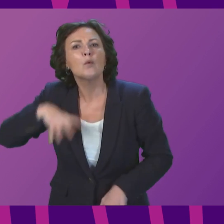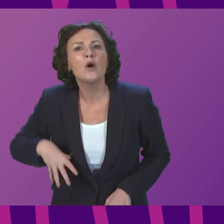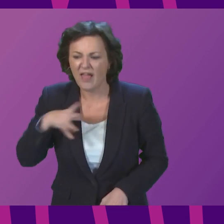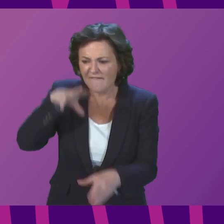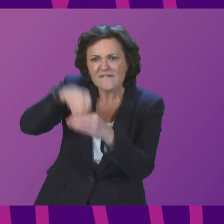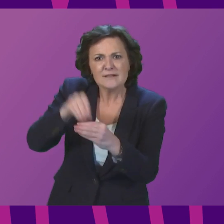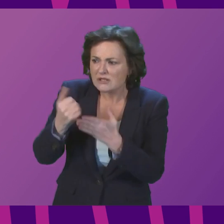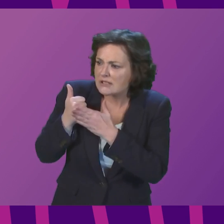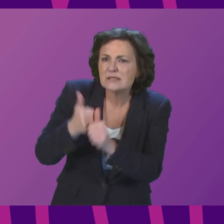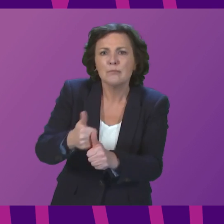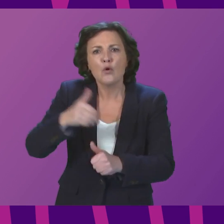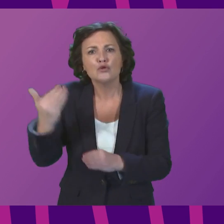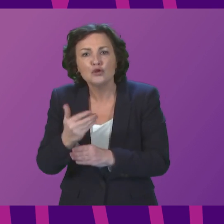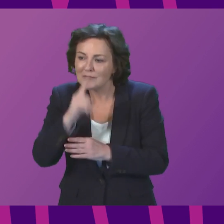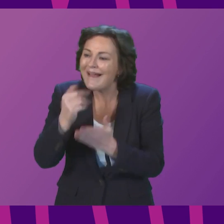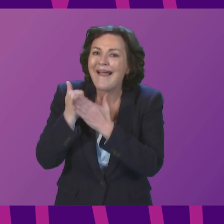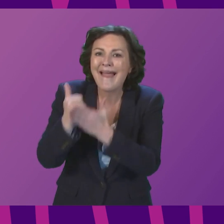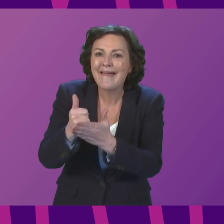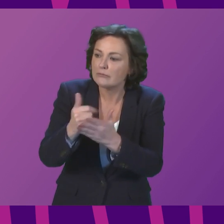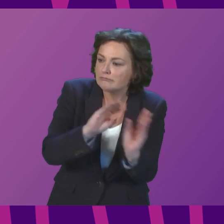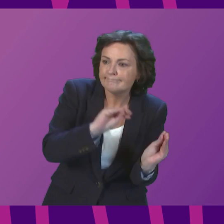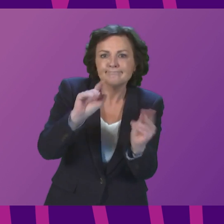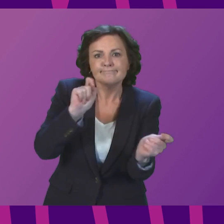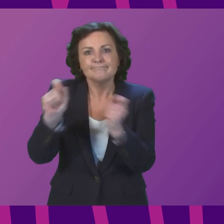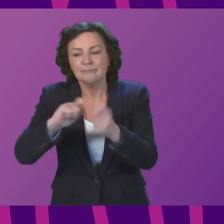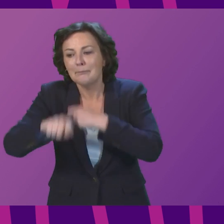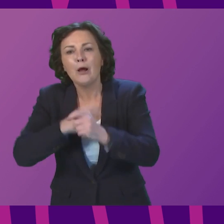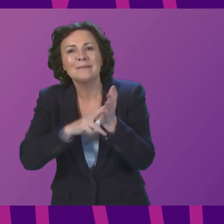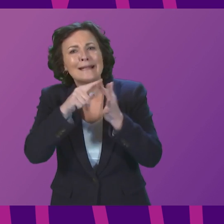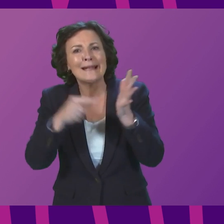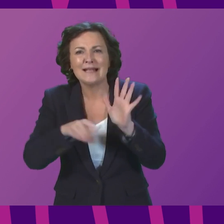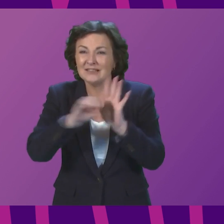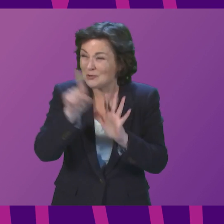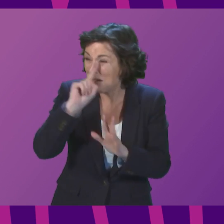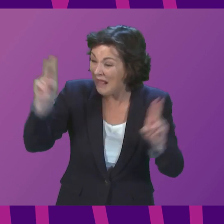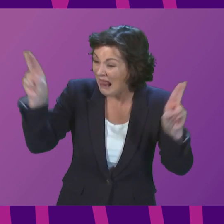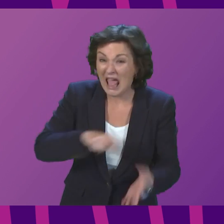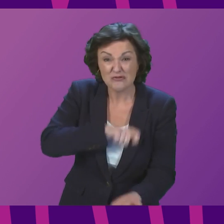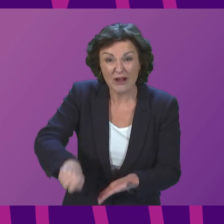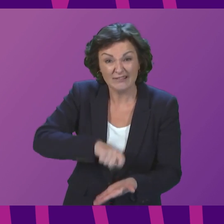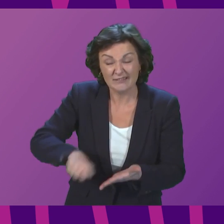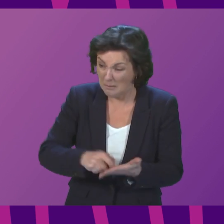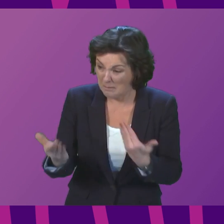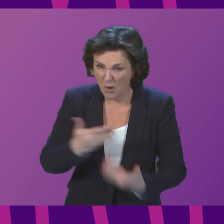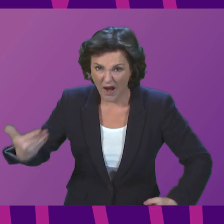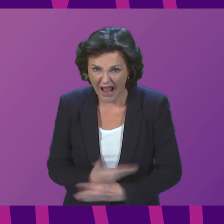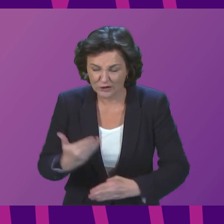jobs and aid our transition to net zero. Perhaps a bit less letter writing from the UK Government and a bit more action and investment